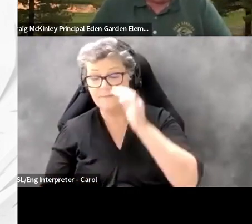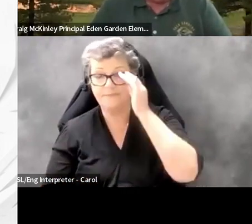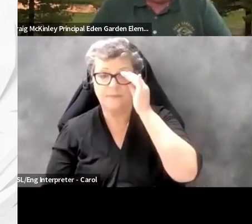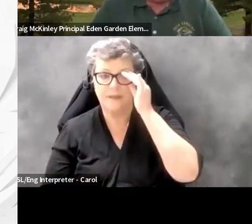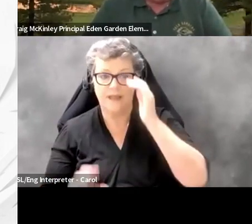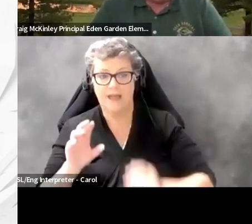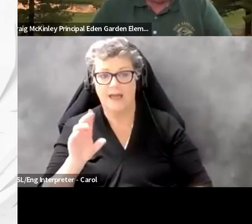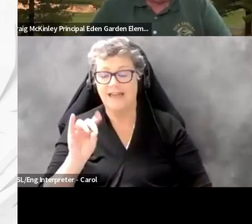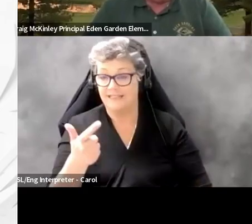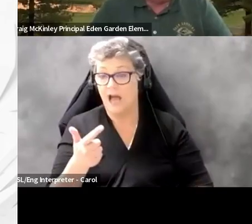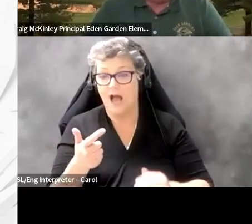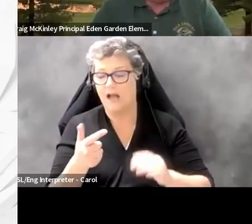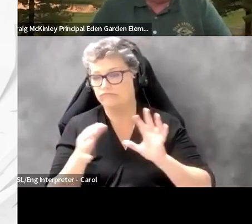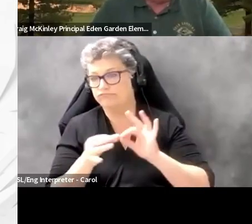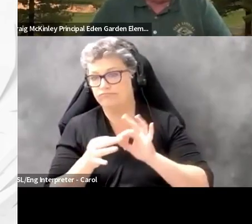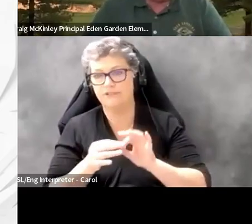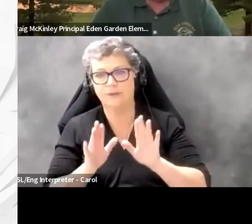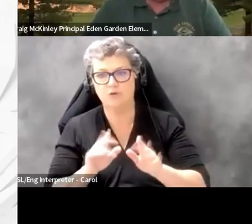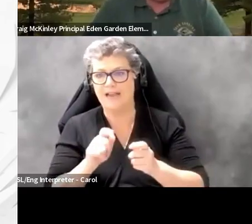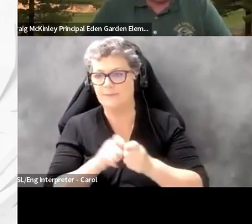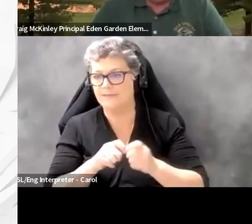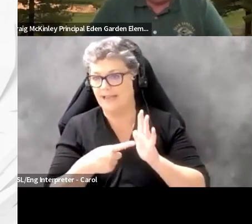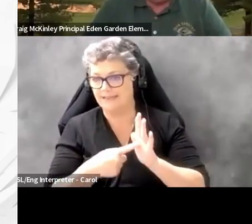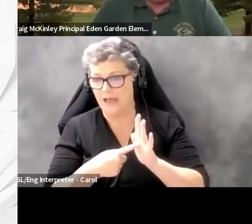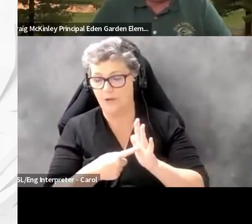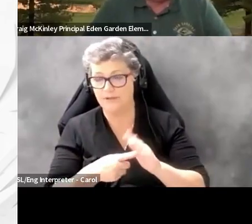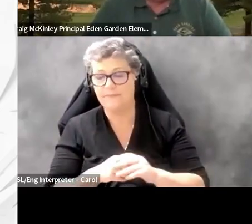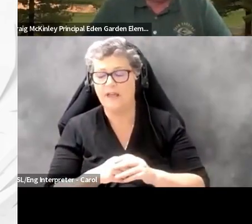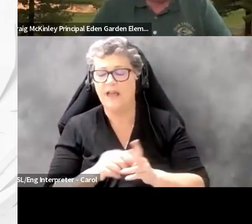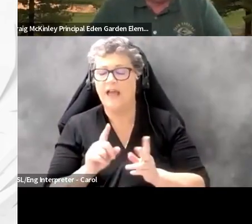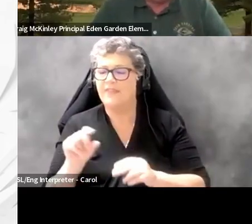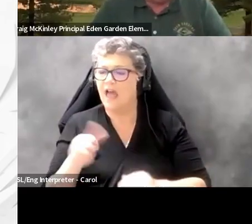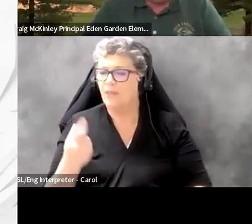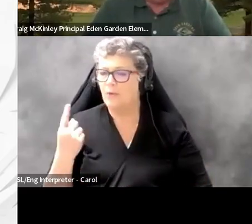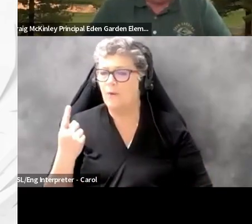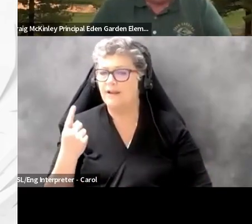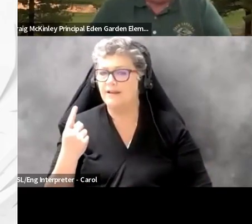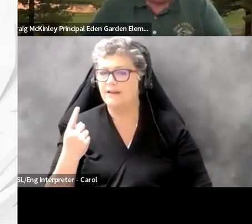up some some great specific examples. The the other one that I I think is really important to